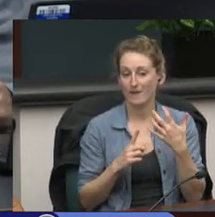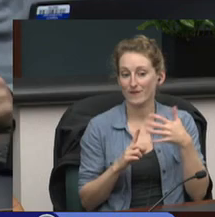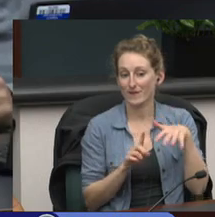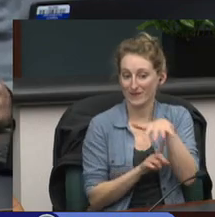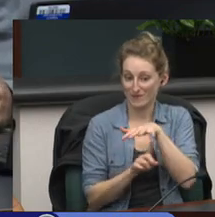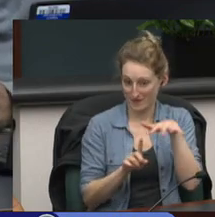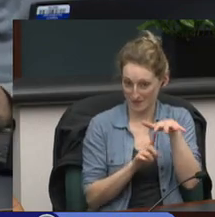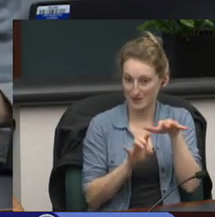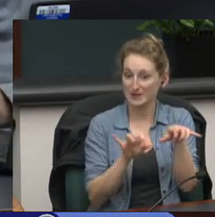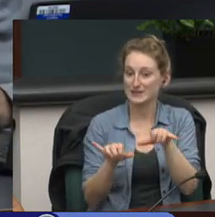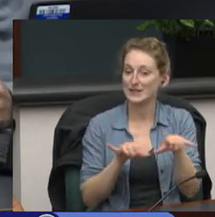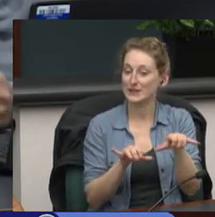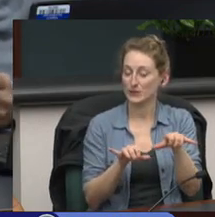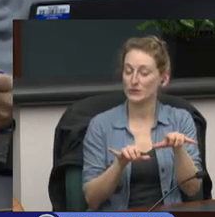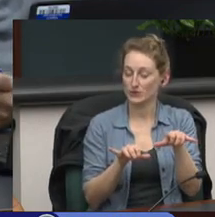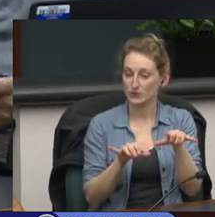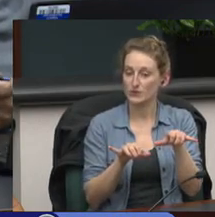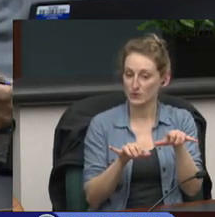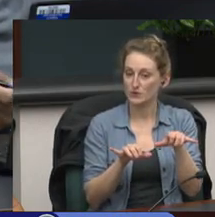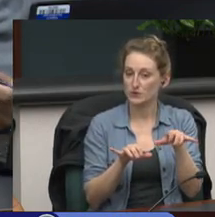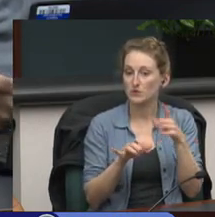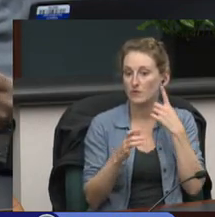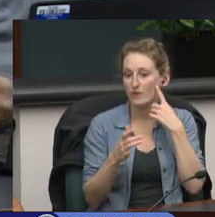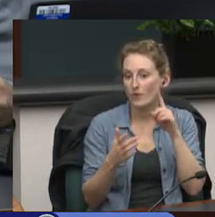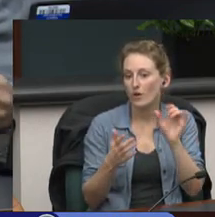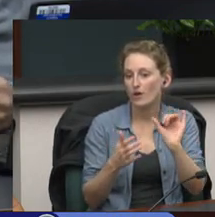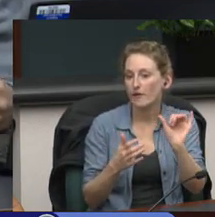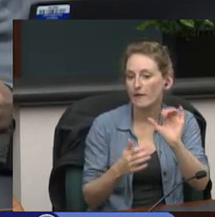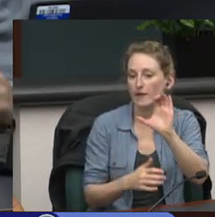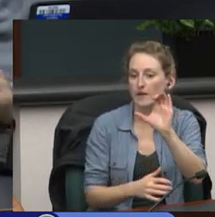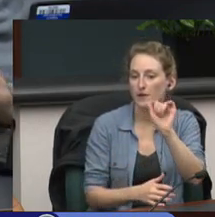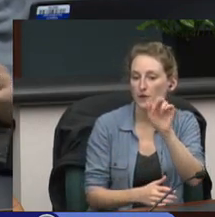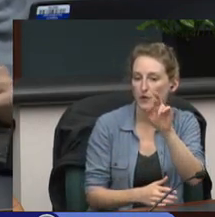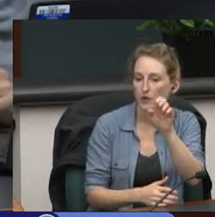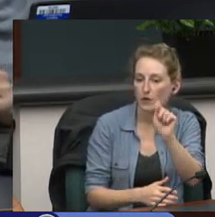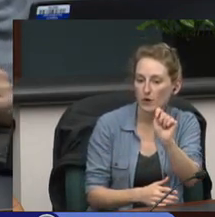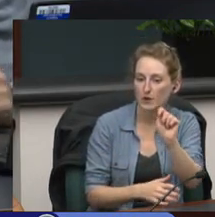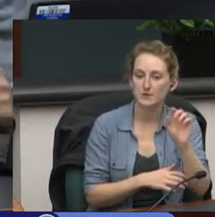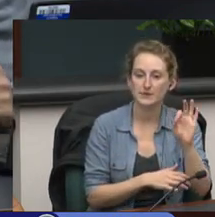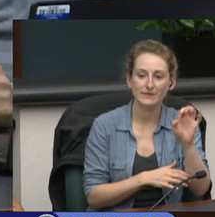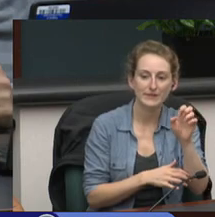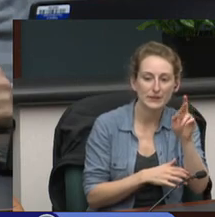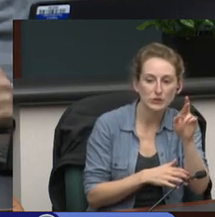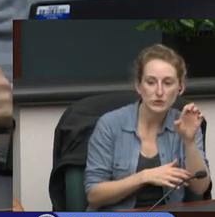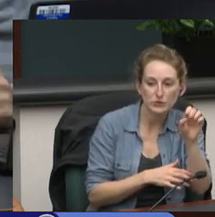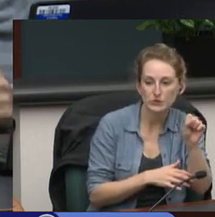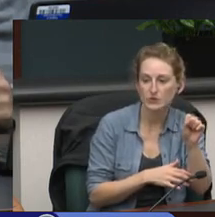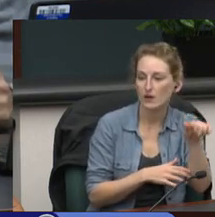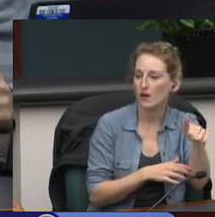aside through karst features and other land development standards so again with